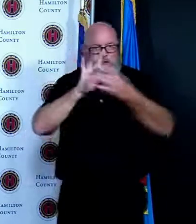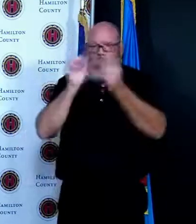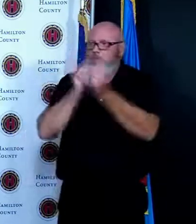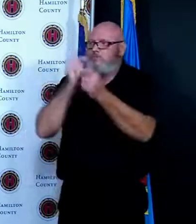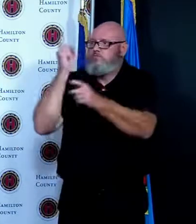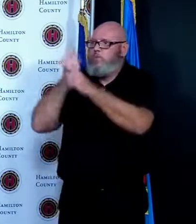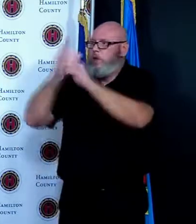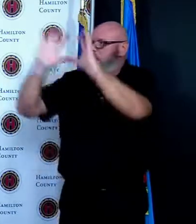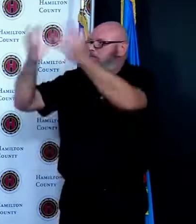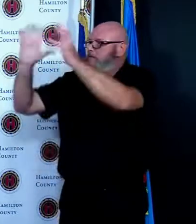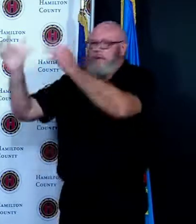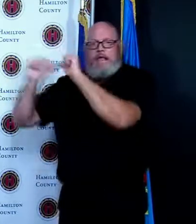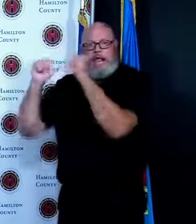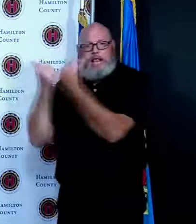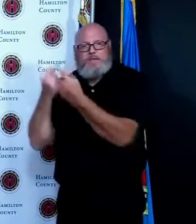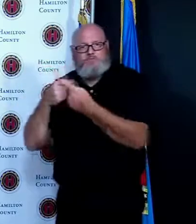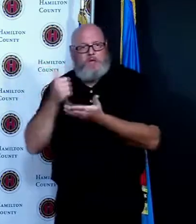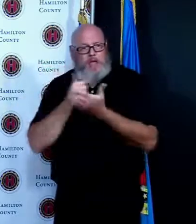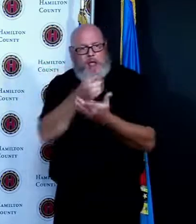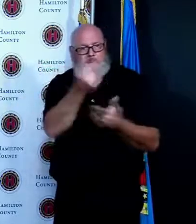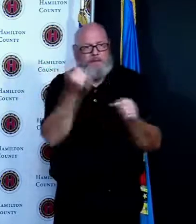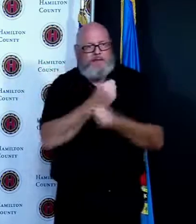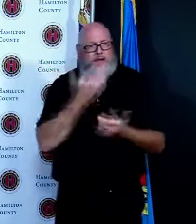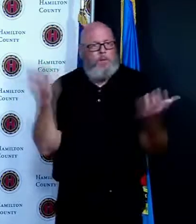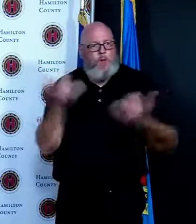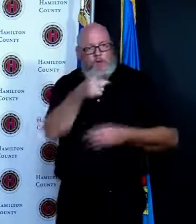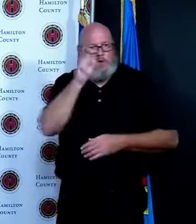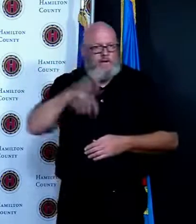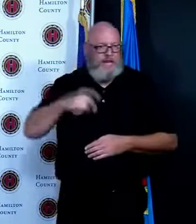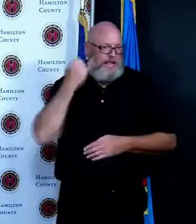in addition obviously we've talked about the need for personal protective equipment